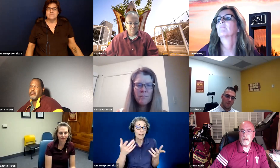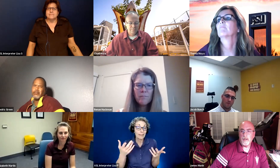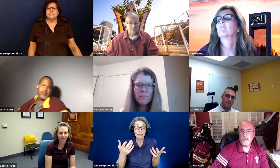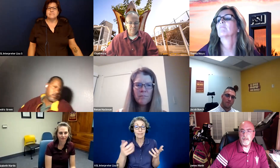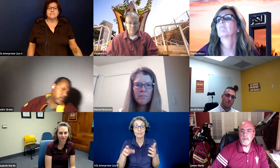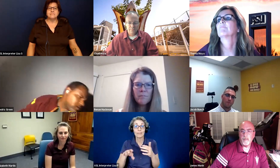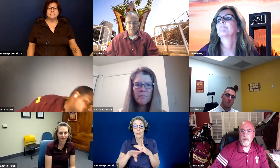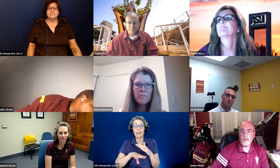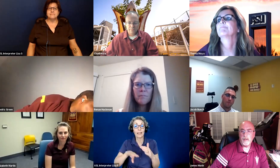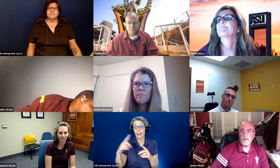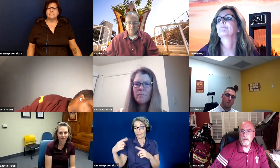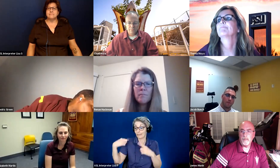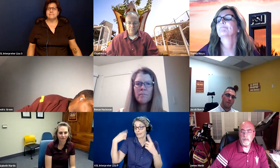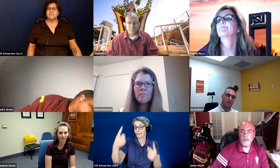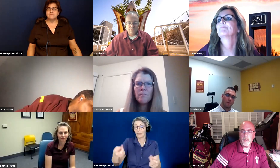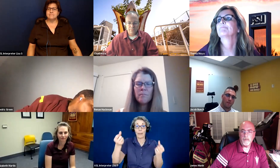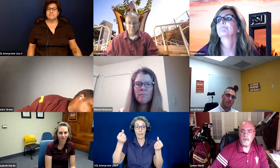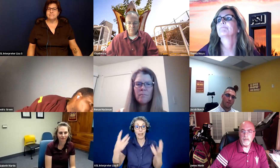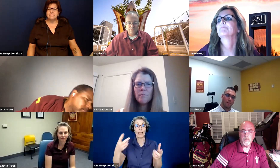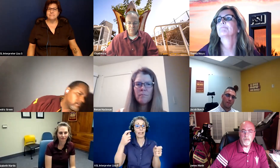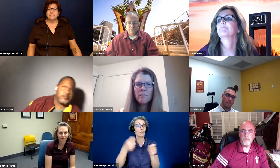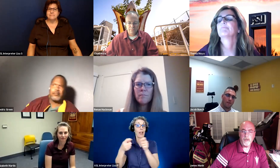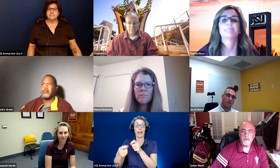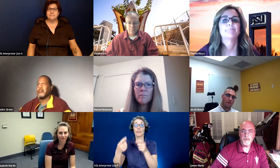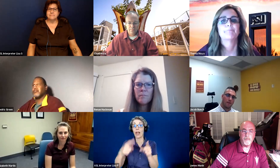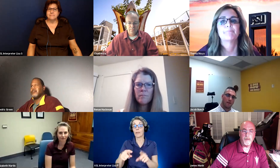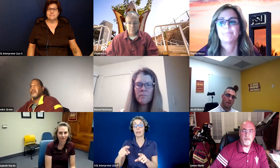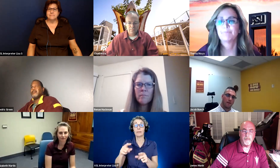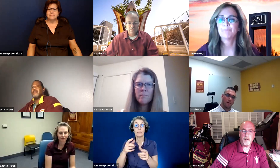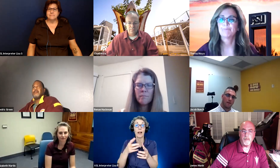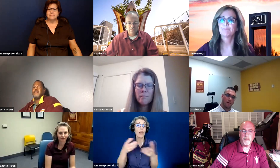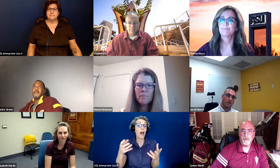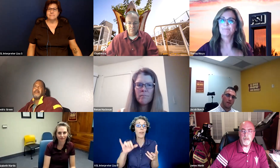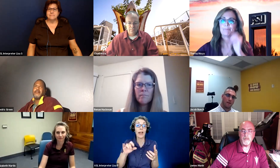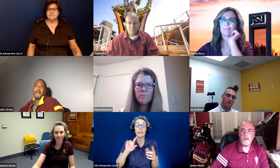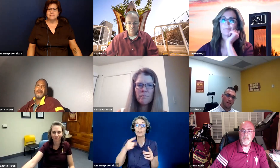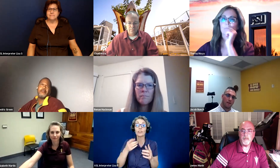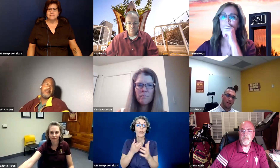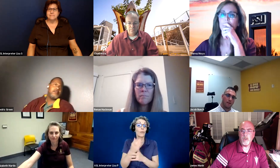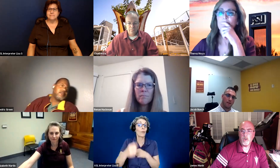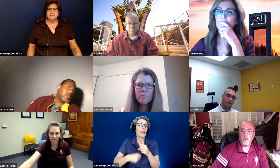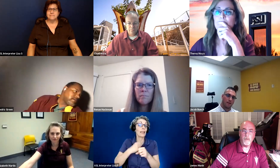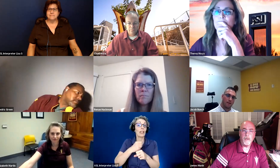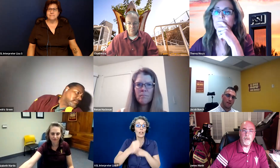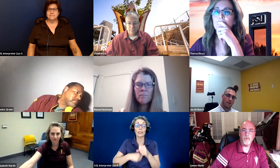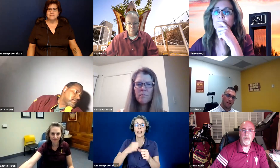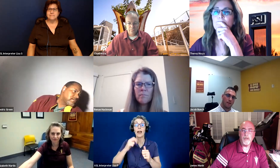a lot of change has been made. A lot of it is just over the years of like our facilities management learning,